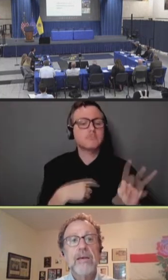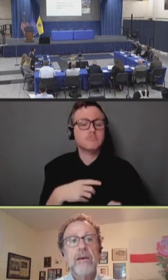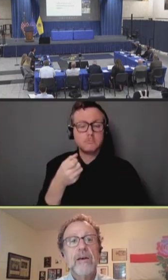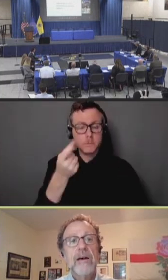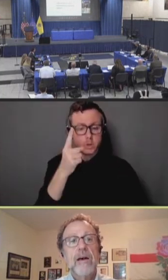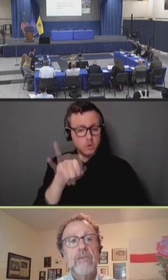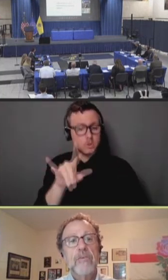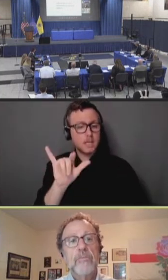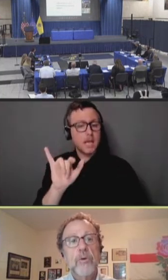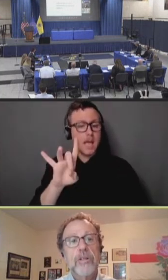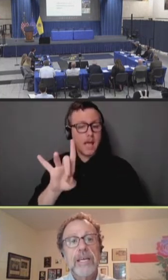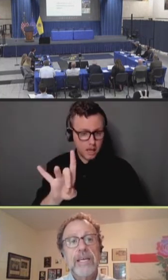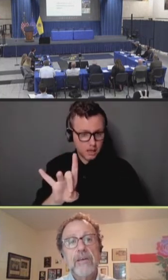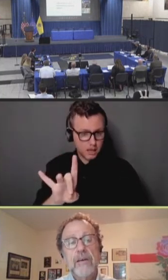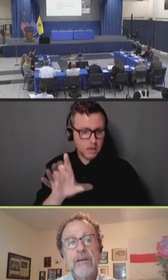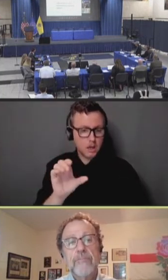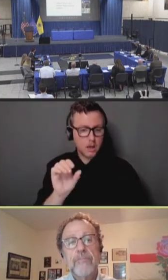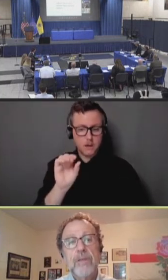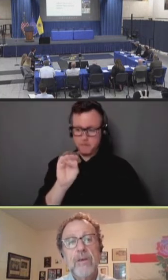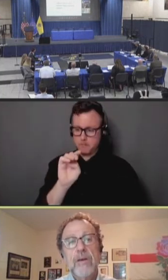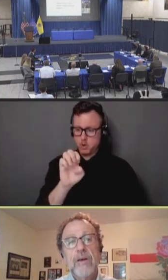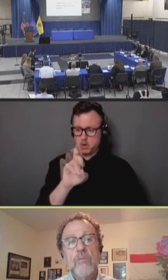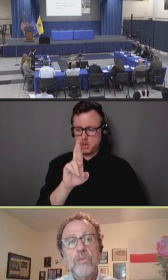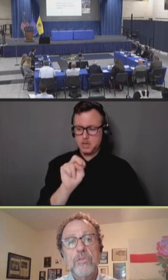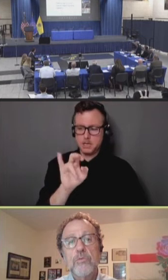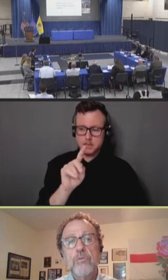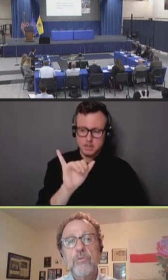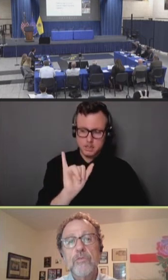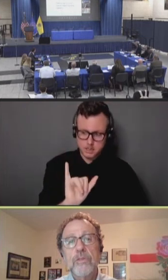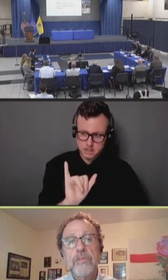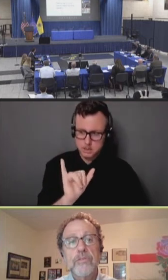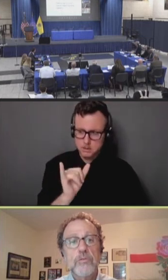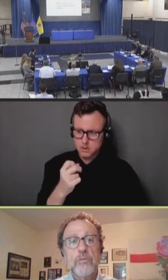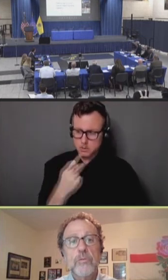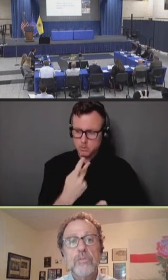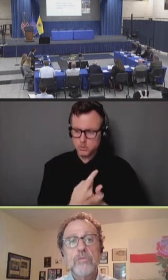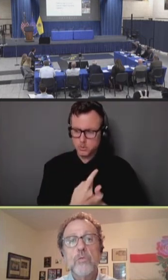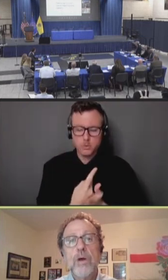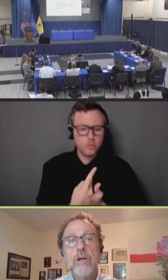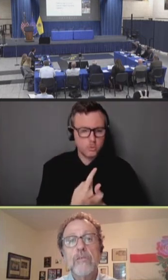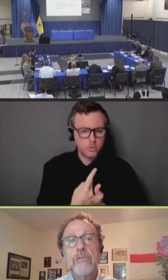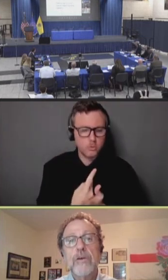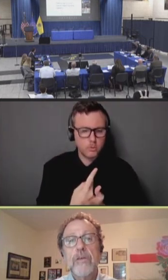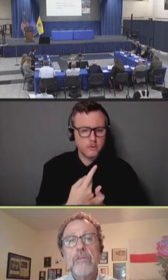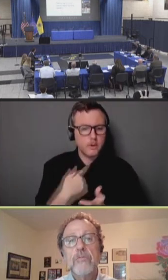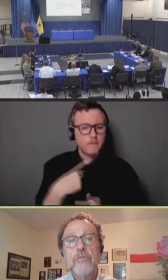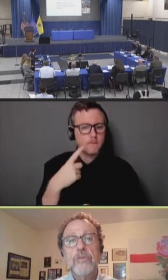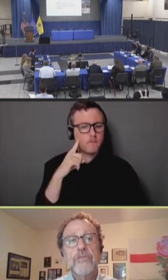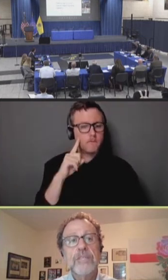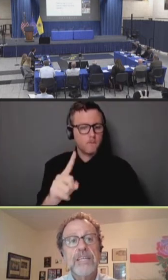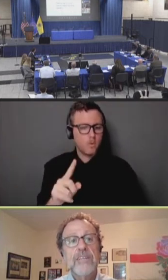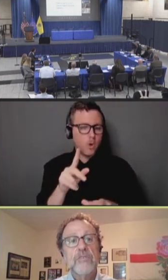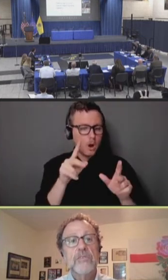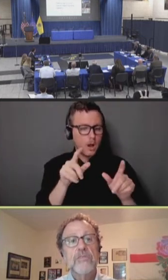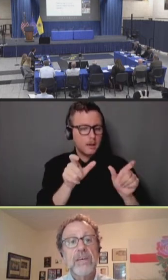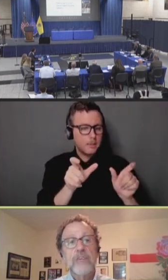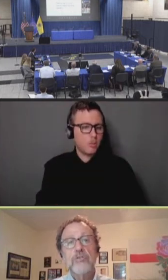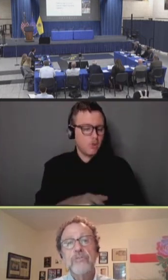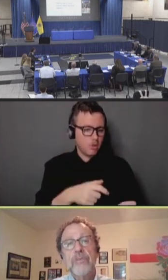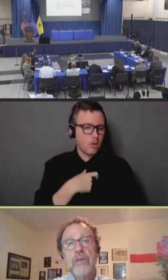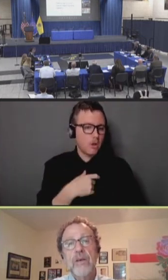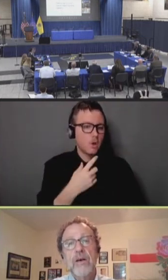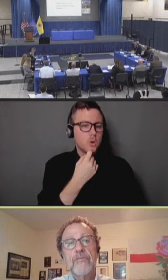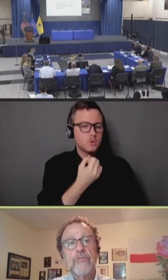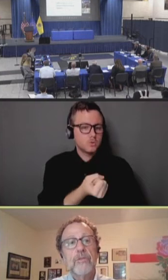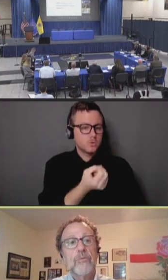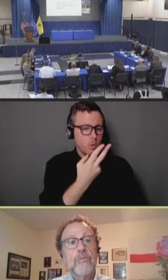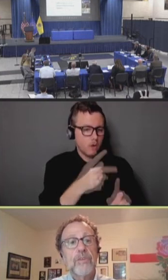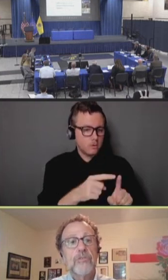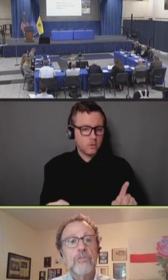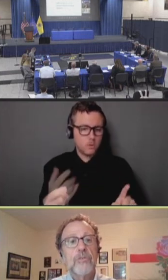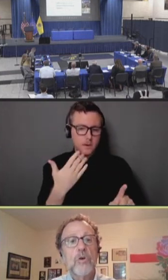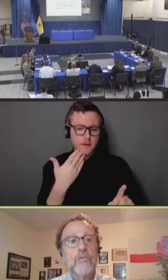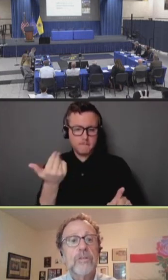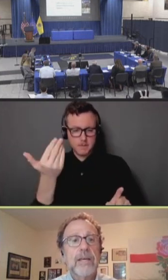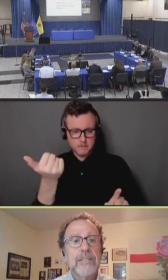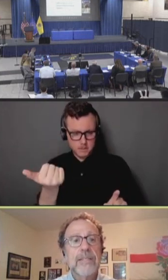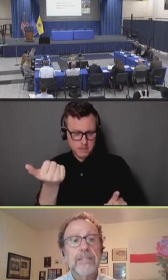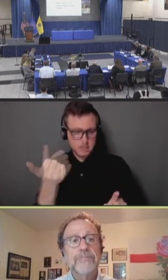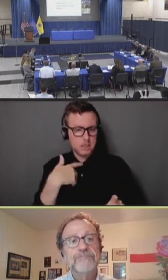Comirnaty was approved for individuals 12 through 15 years of age for the prevention of COVID-19.